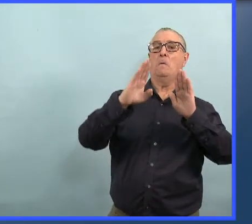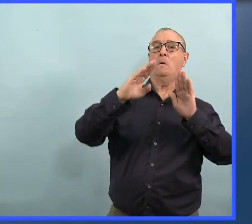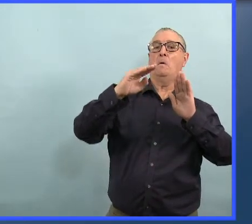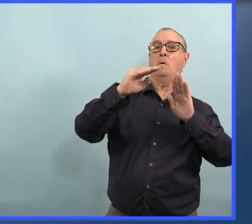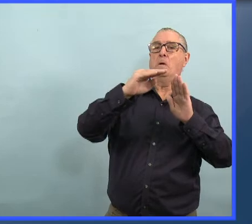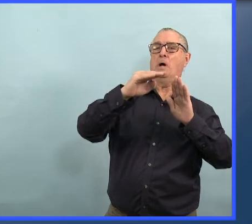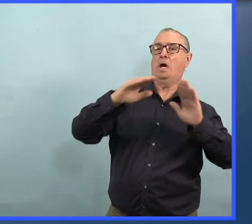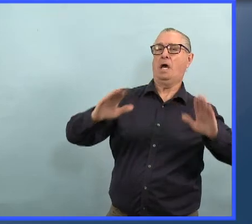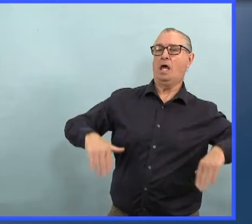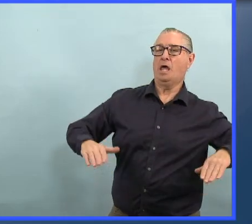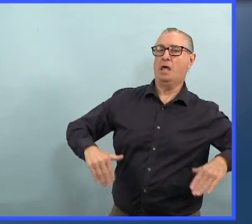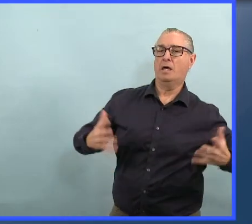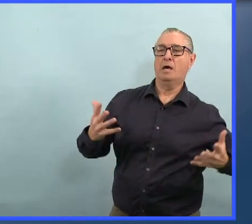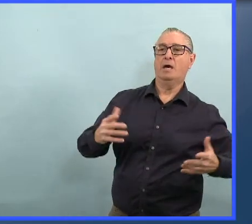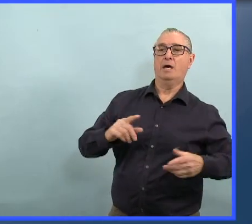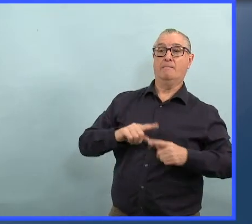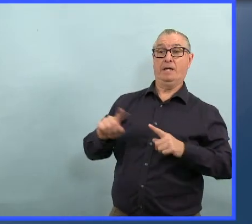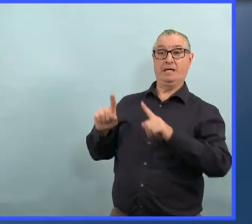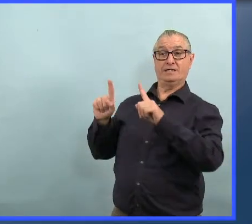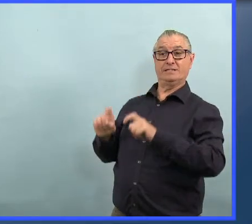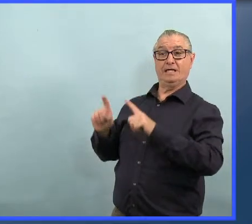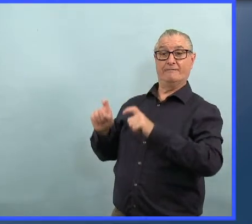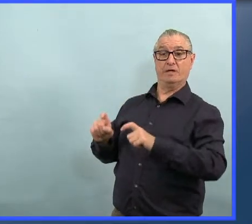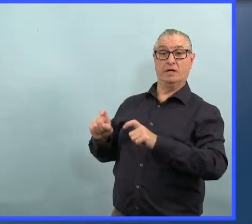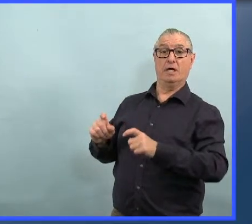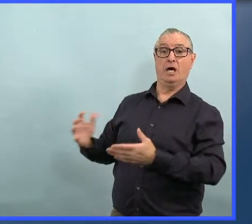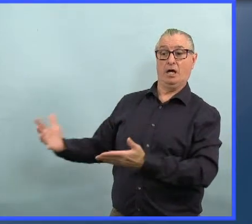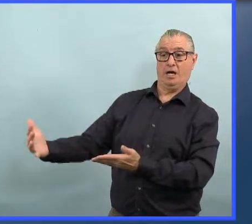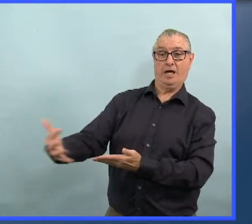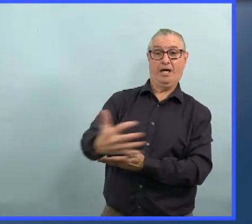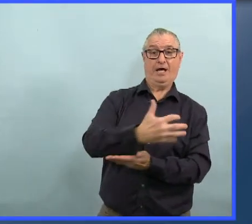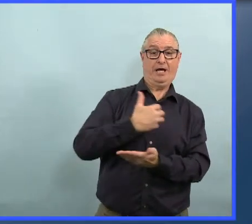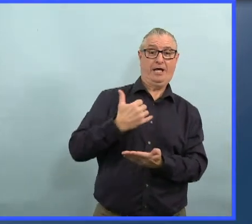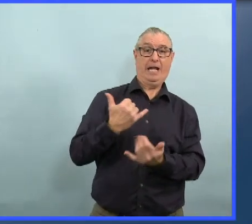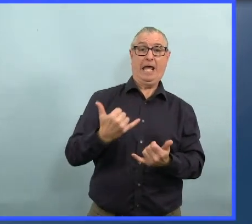and the number of confirmed cases isn't necessarily a very reliable metric right